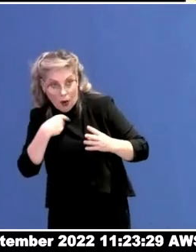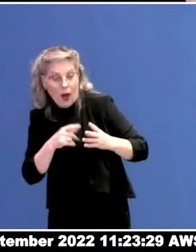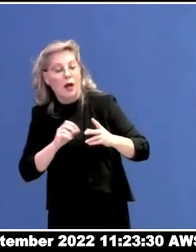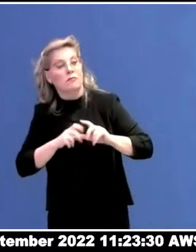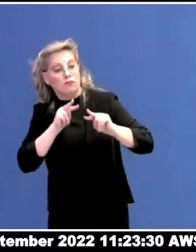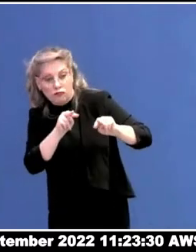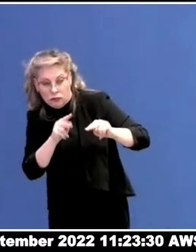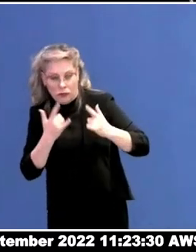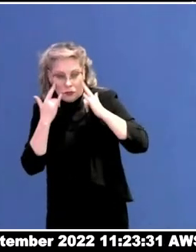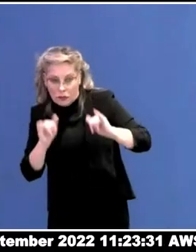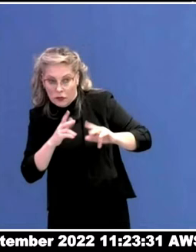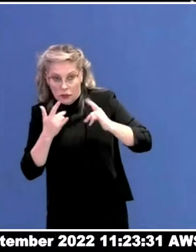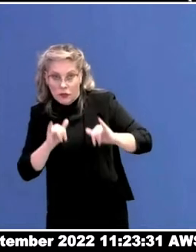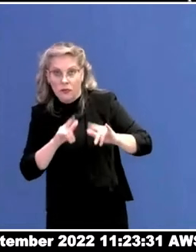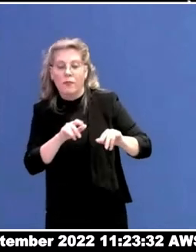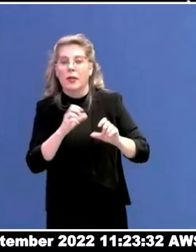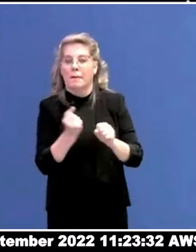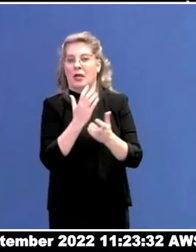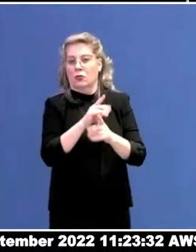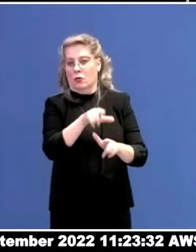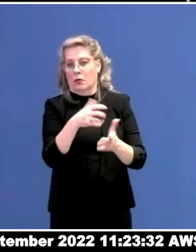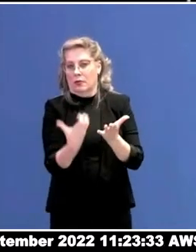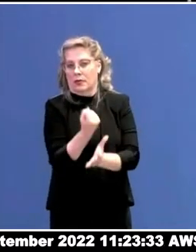The other thing too, is just because we have the relationships with so many in the